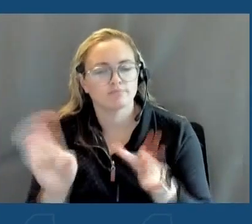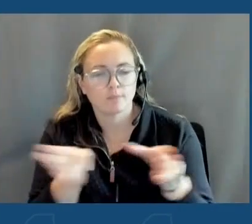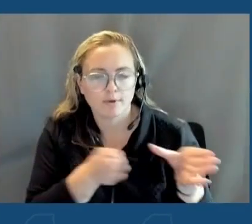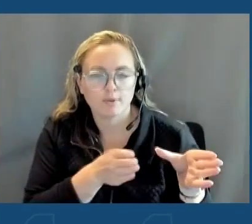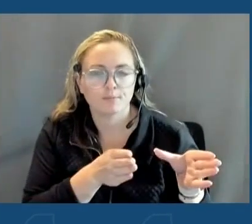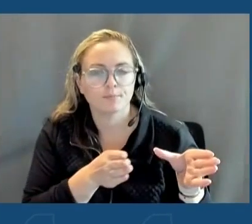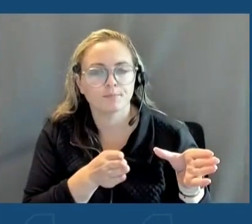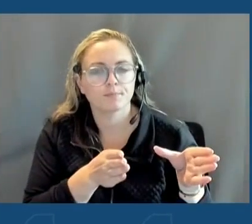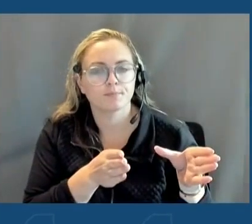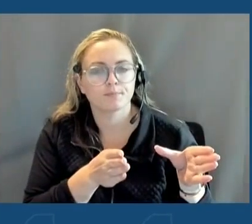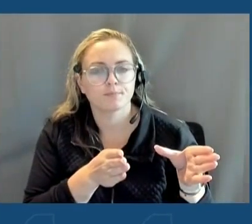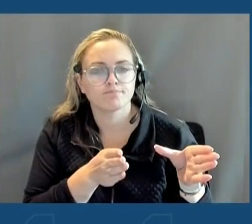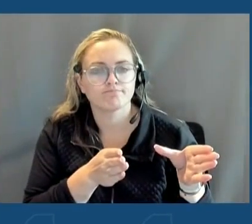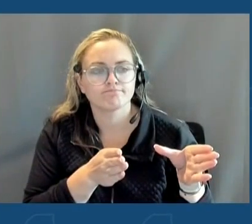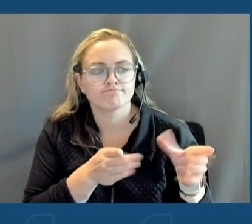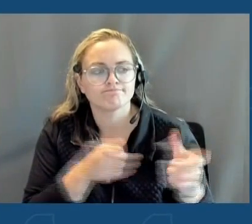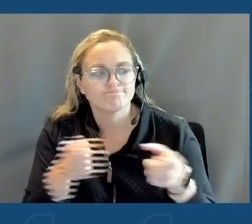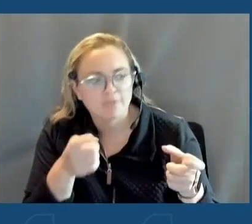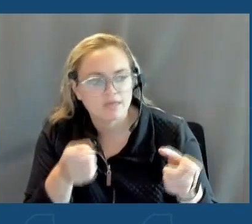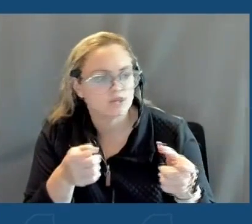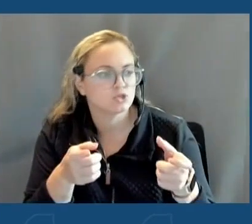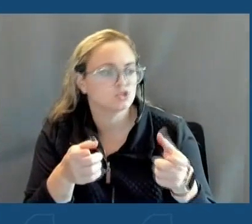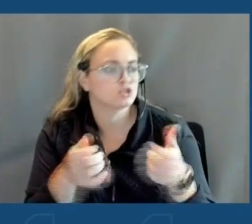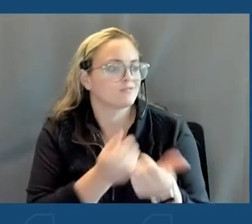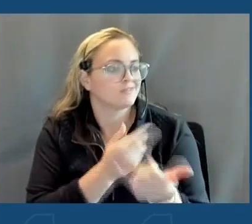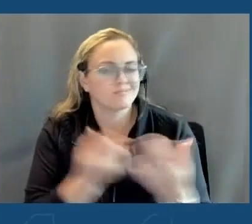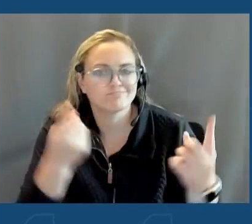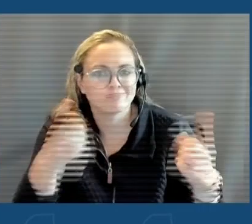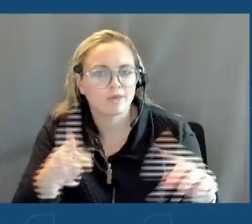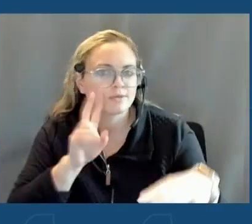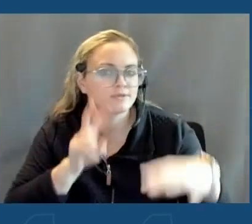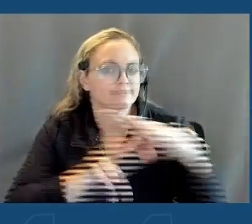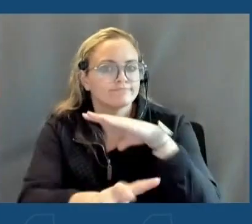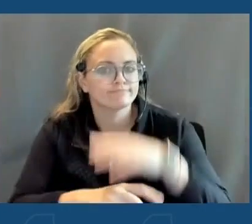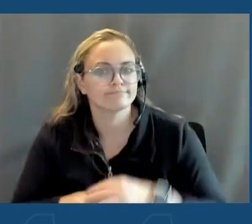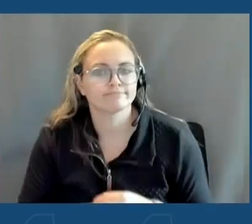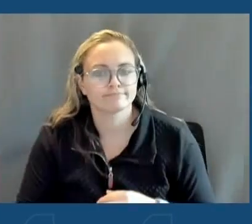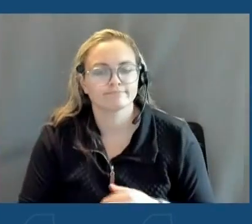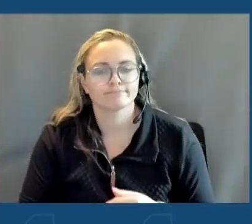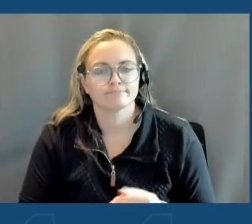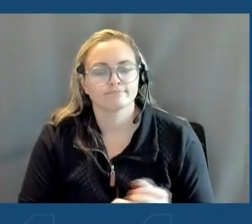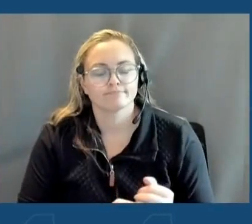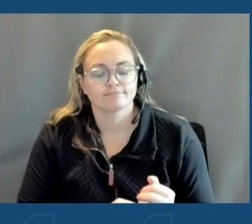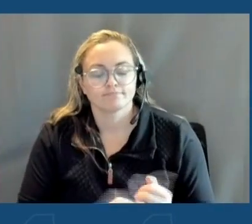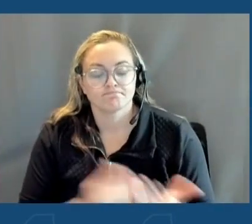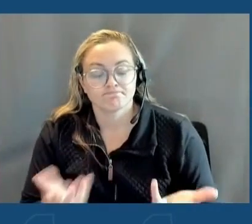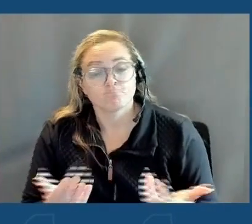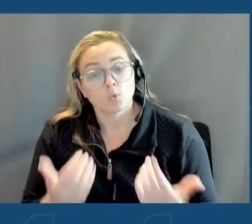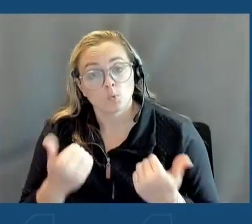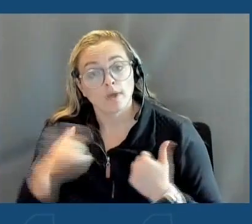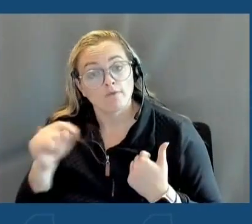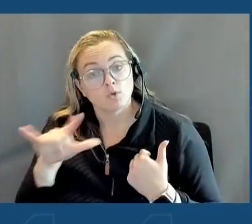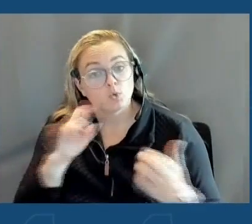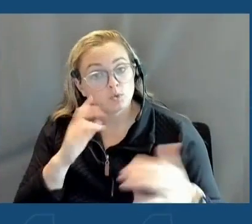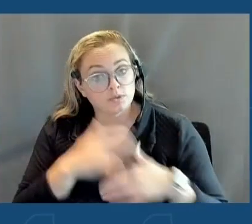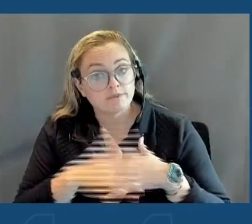HERE IN WE DO NOT PANIC, WE AND I DO WANT TO THANK THE INCREDIBLE DOCTORS AND SCIENTISTS FOR THEIR EFFORTS. BECAUSE NOW WE HAVE THE TOOLS